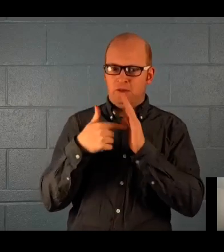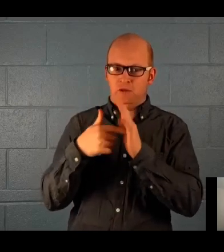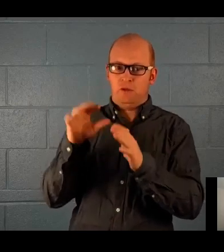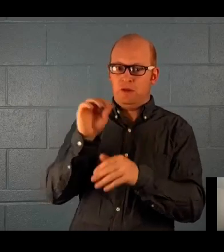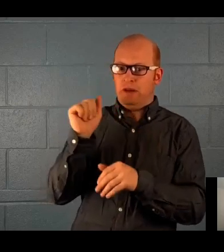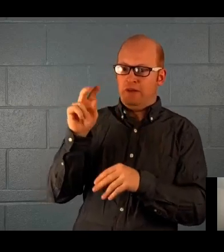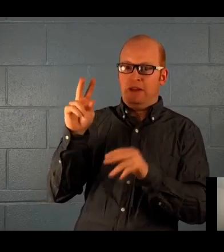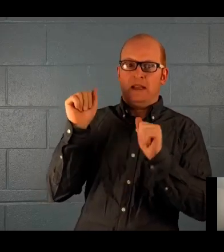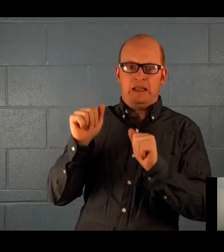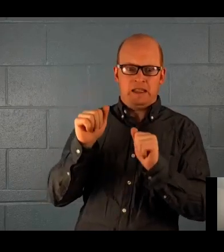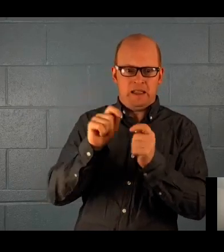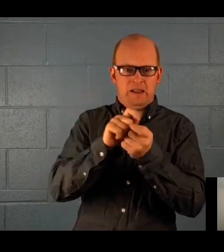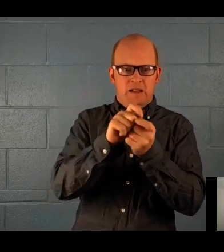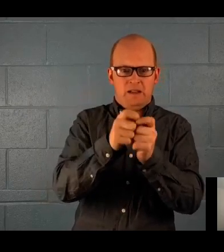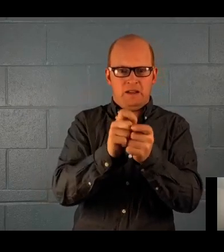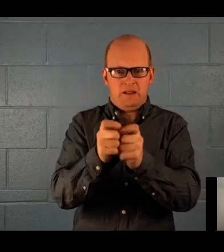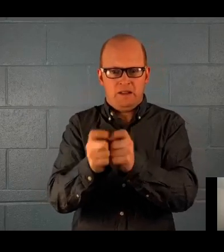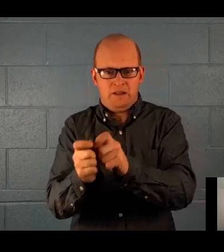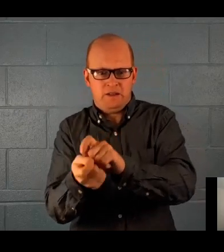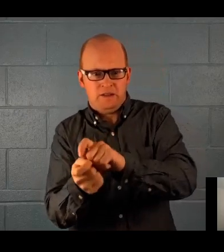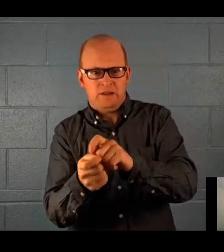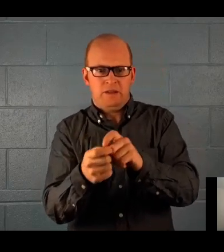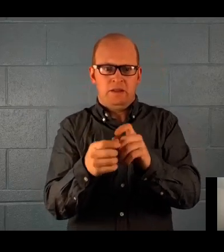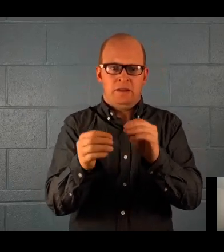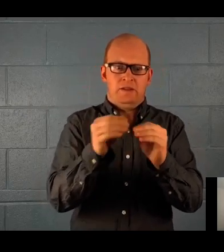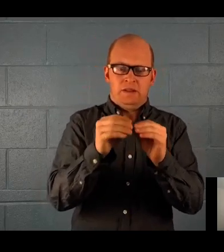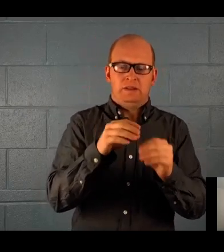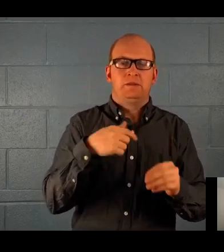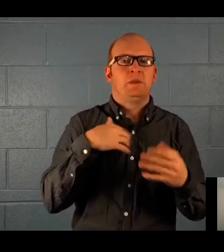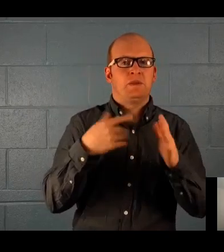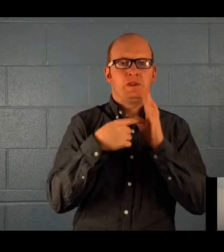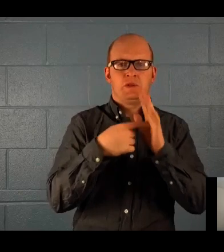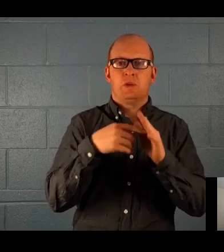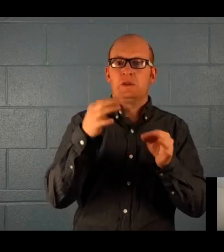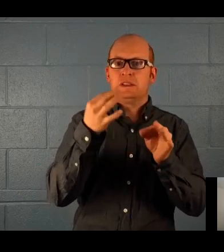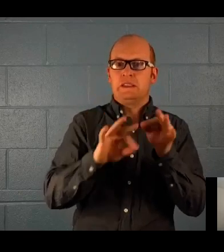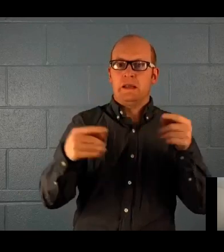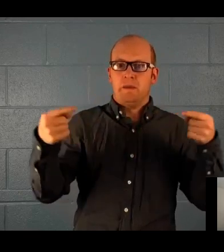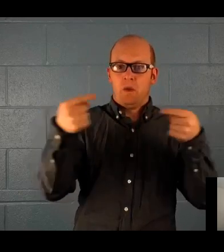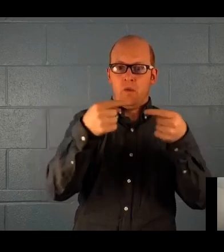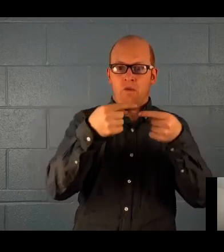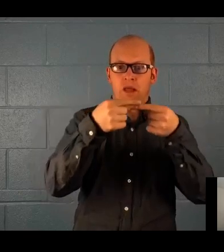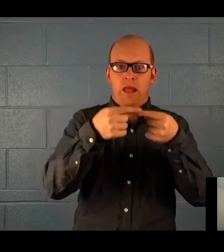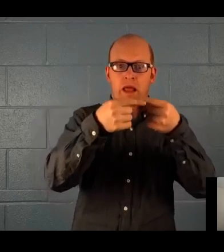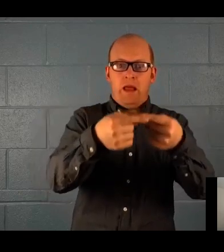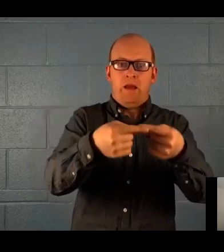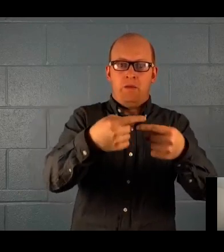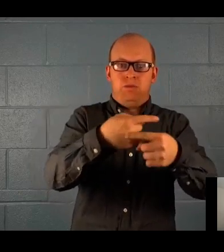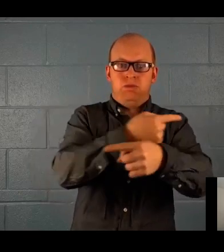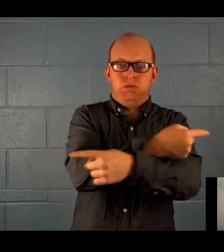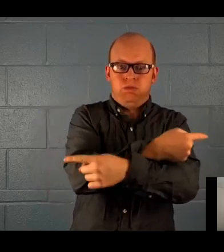We also showed that simple overlap dual AAV vectors with defined genetic payloads, could also correct the shaker